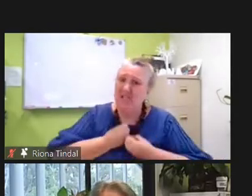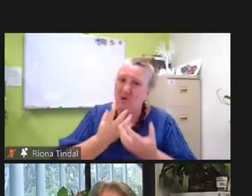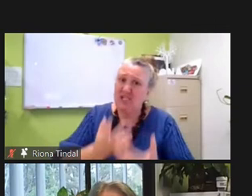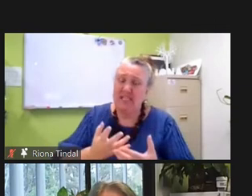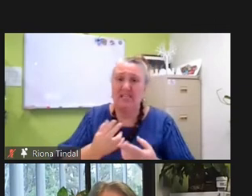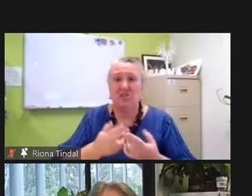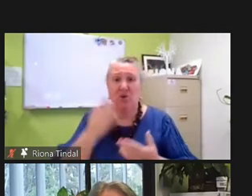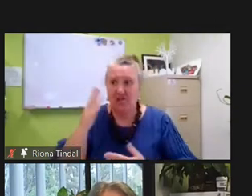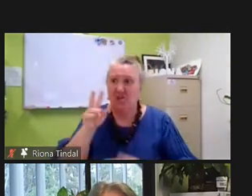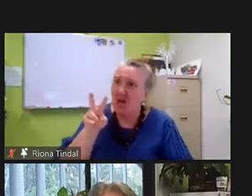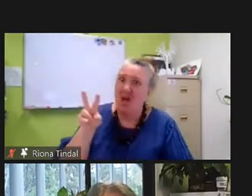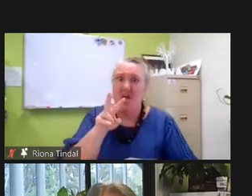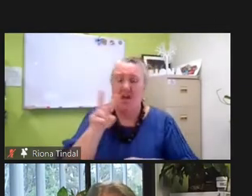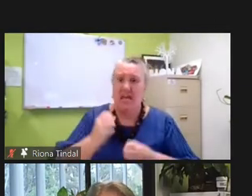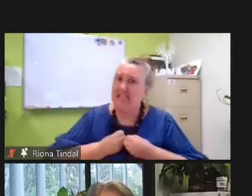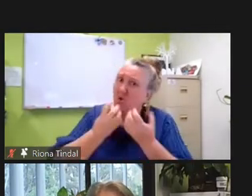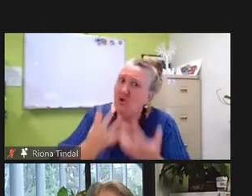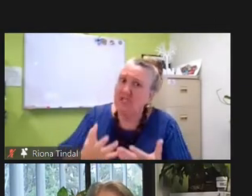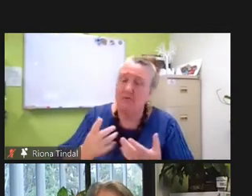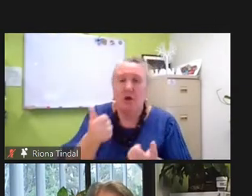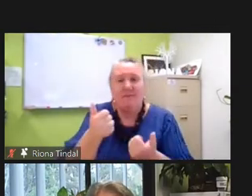so they can head in there and have a chat in their natural language because trust me,